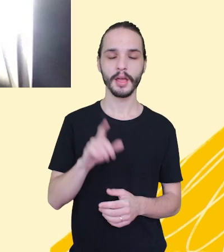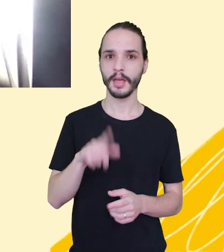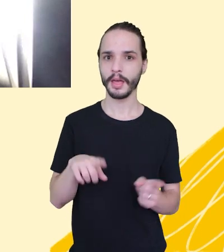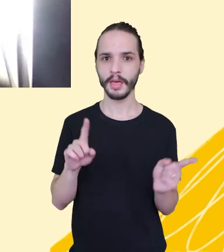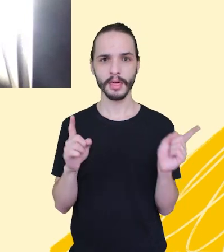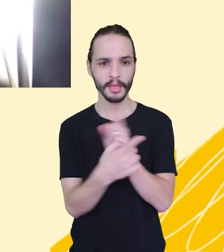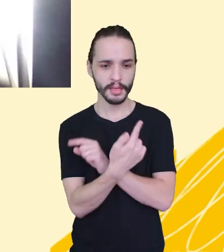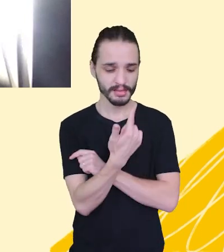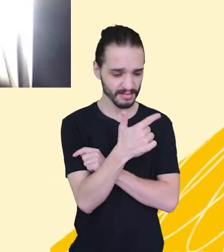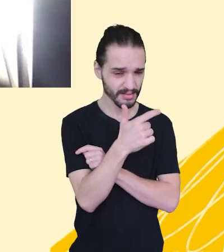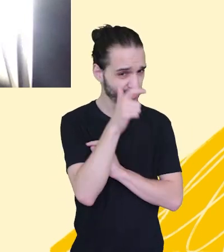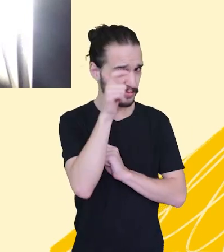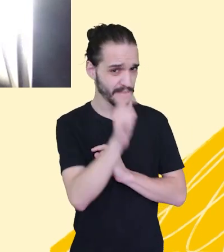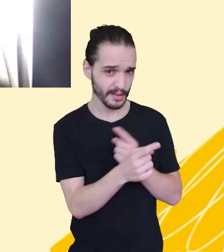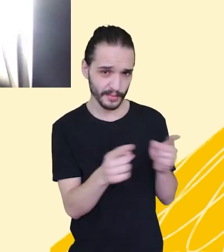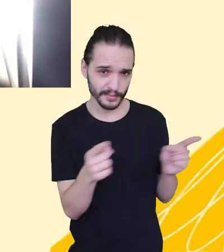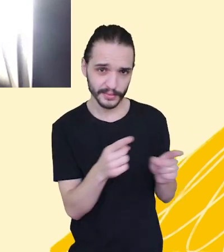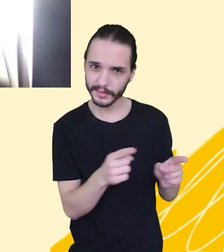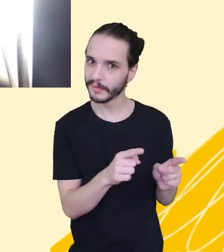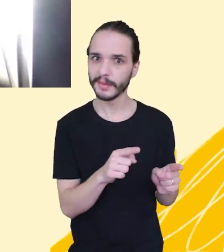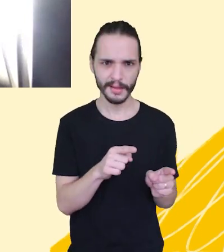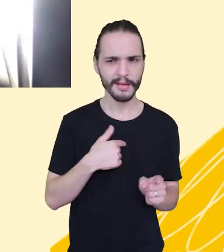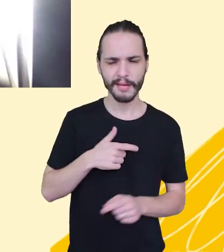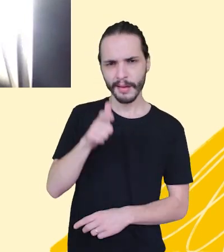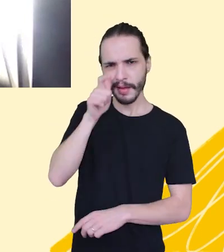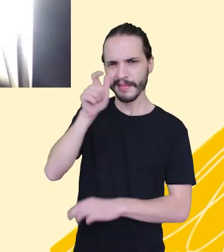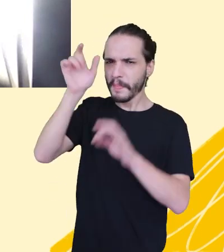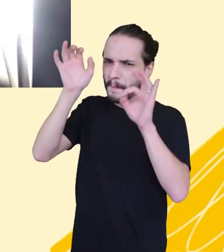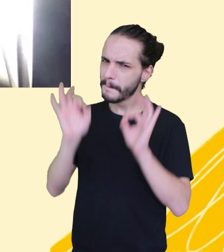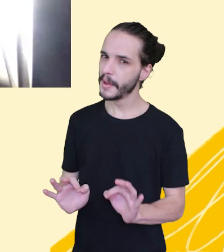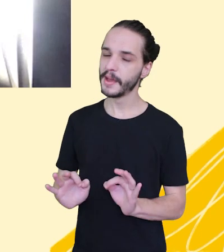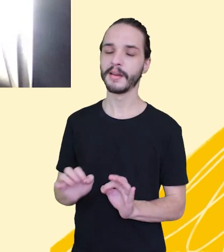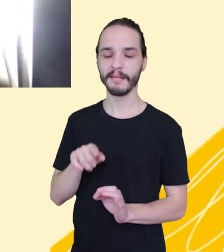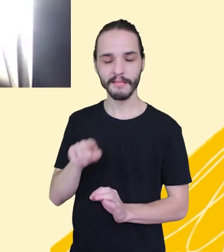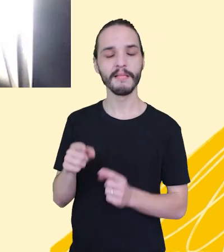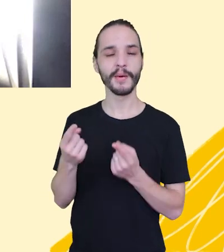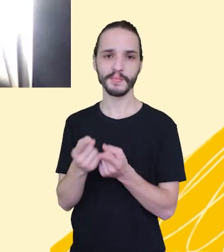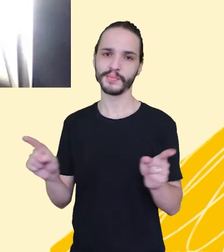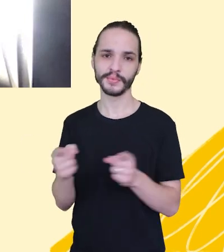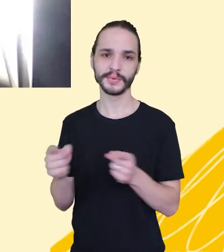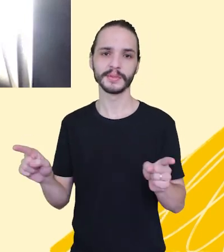It's that it has really weight.